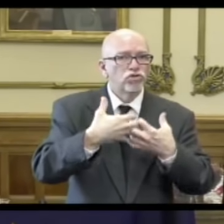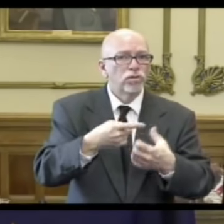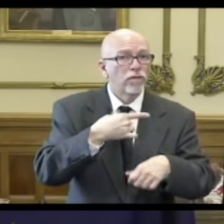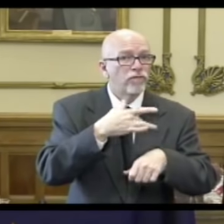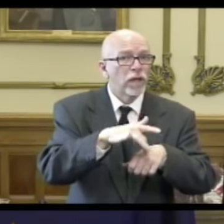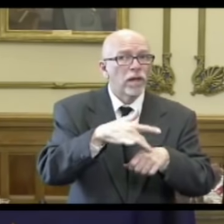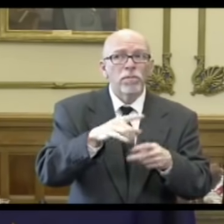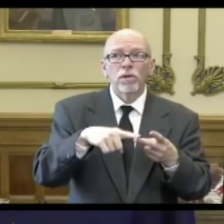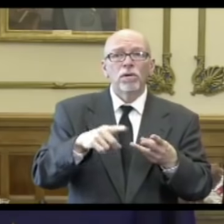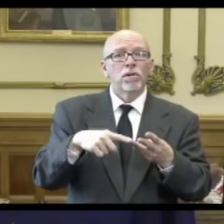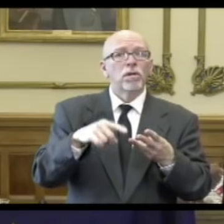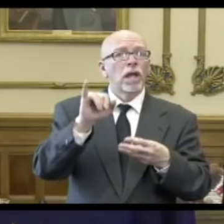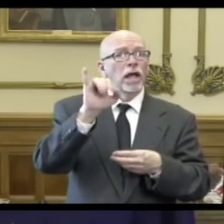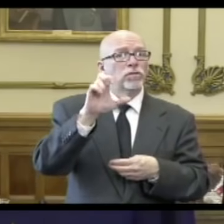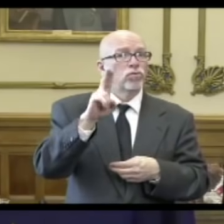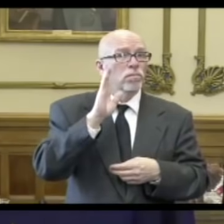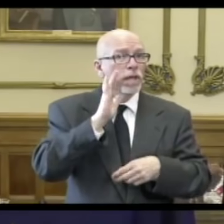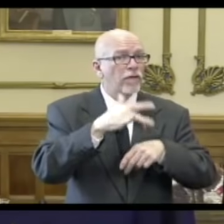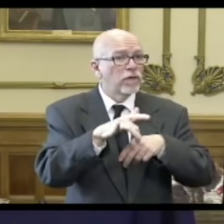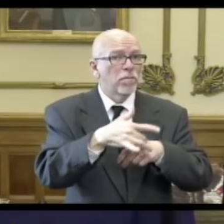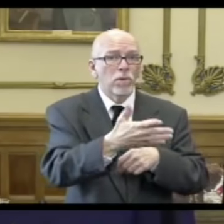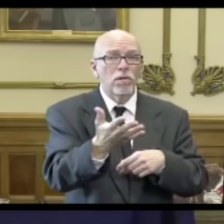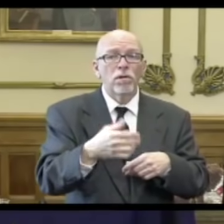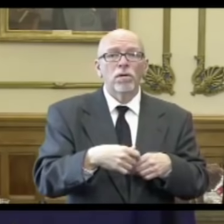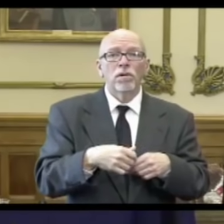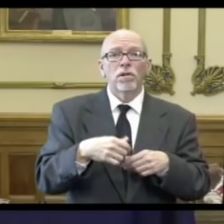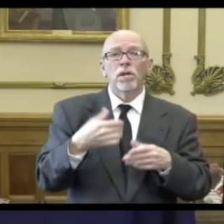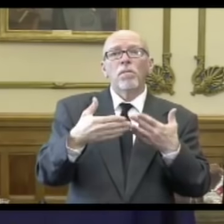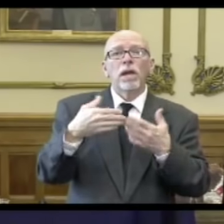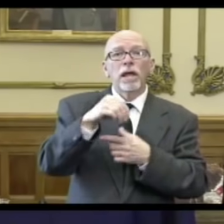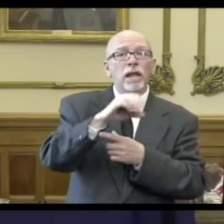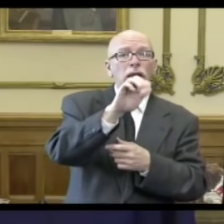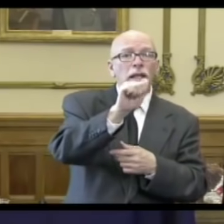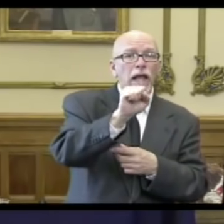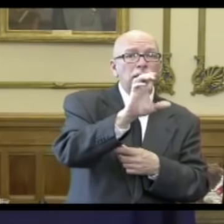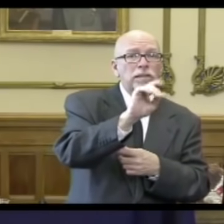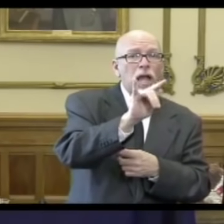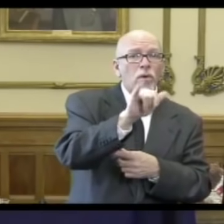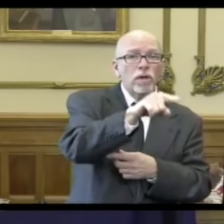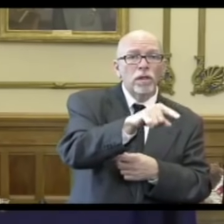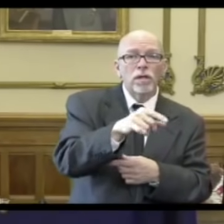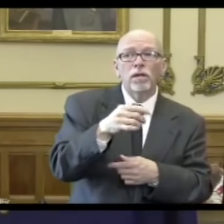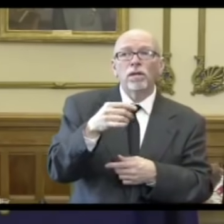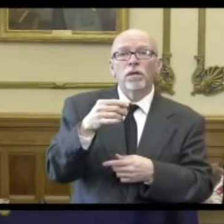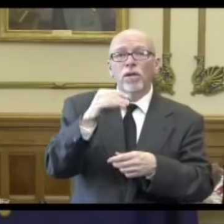SURE. BUT WE ALSO. LASER FOCUSED ON OUR HOSPITALIZATION RATES WE'RE FOCUSED ON ARE THE EVENT AVAILABILITY THE ICU BED